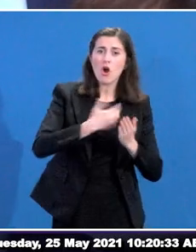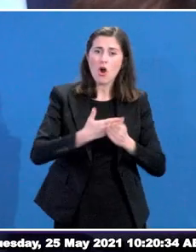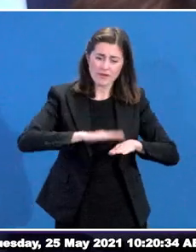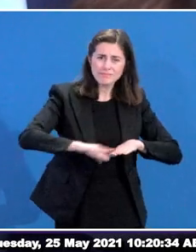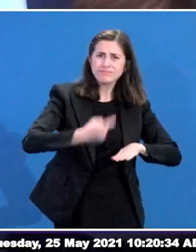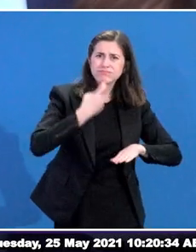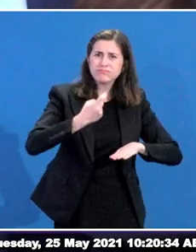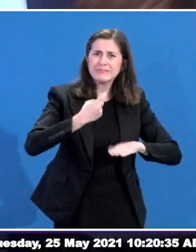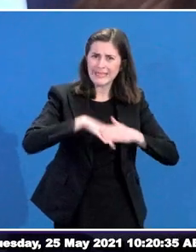or what have you.